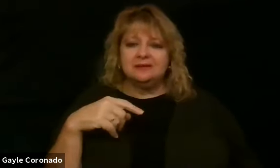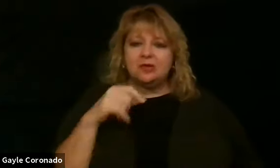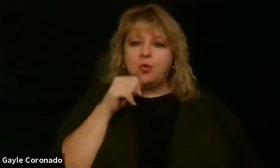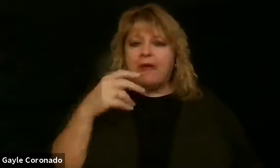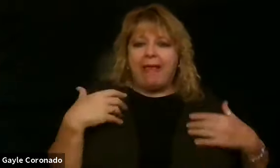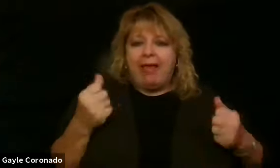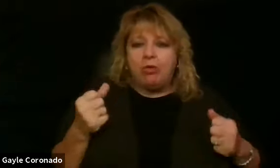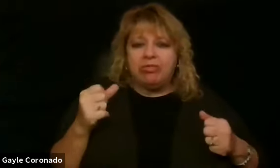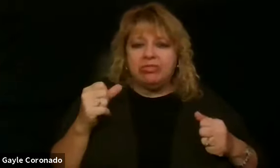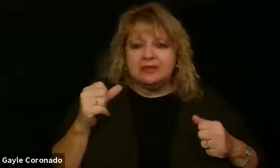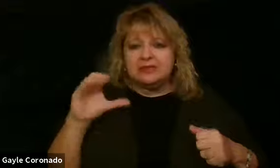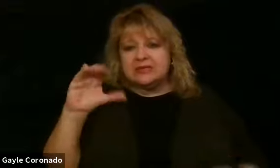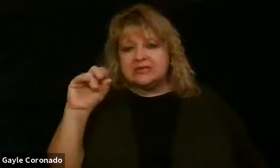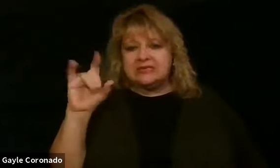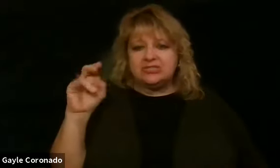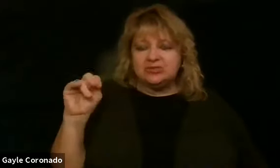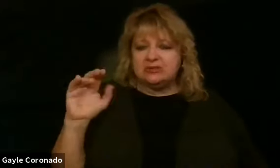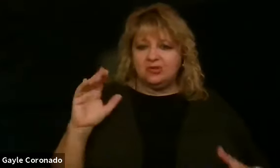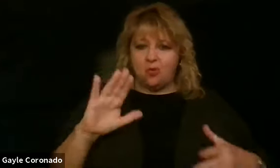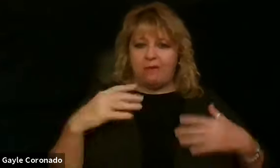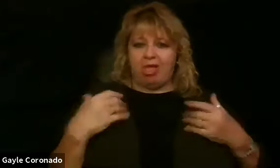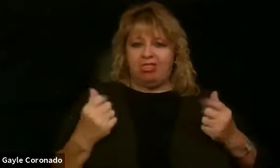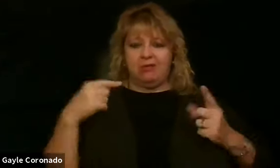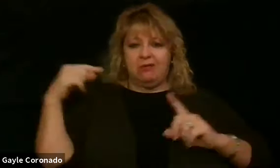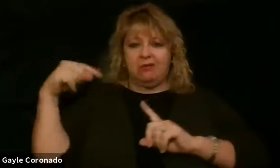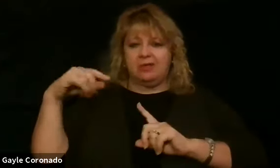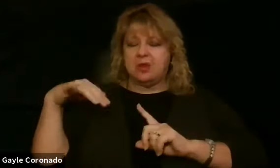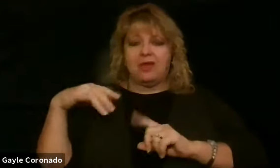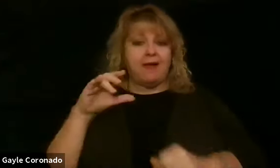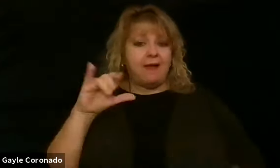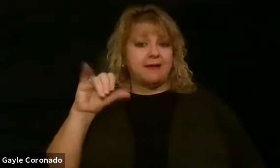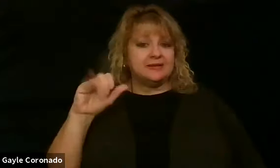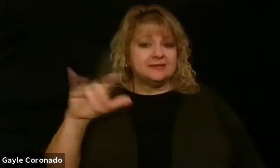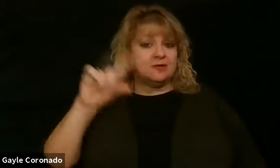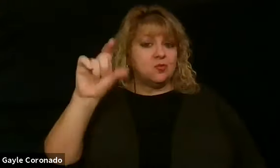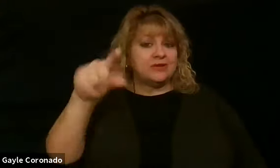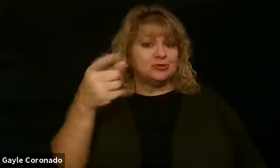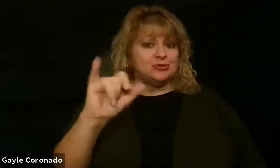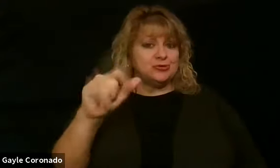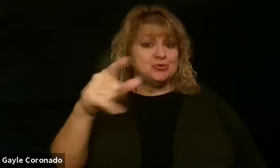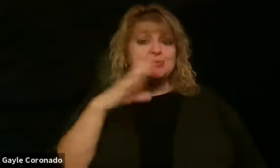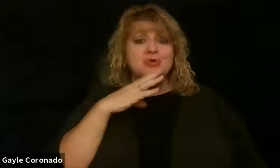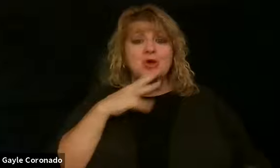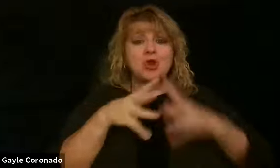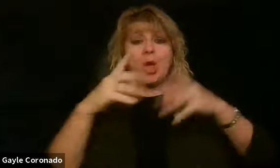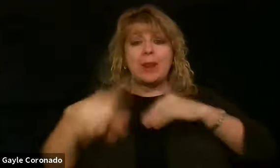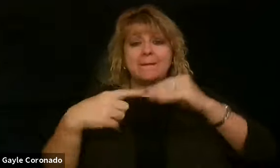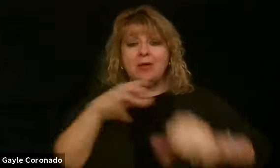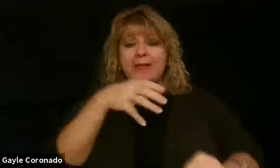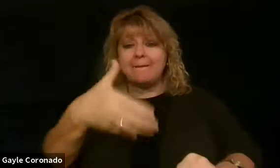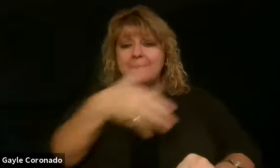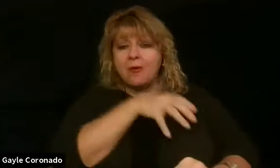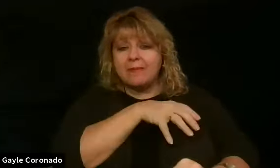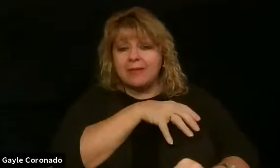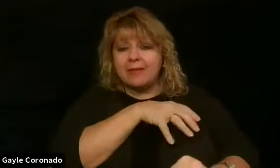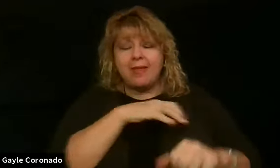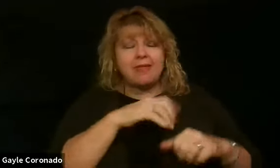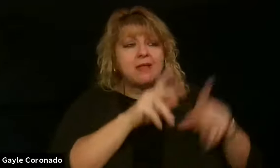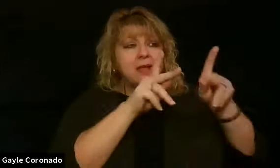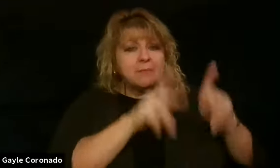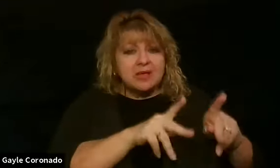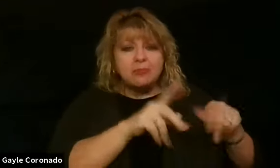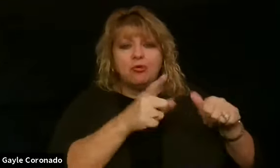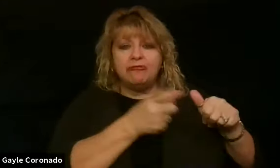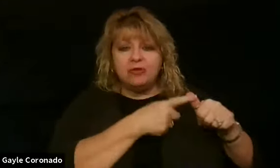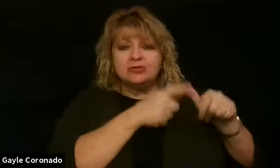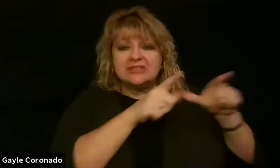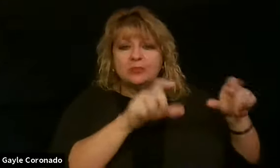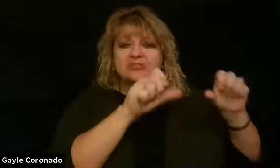and so I wanted to pose the same question to Isaac because I know you talked a lot about empowerment and how people first language can be very empowering.